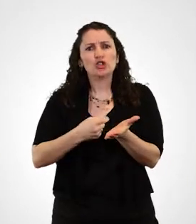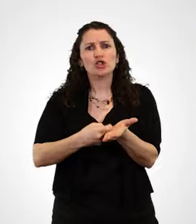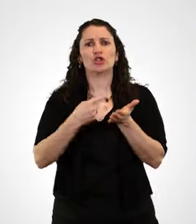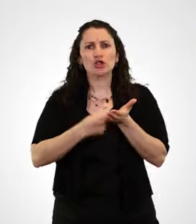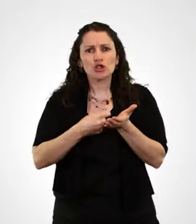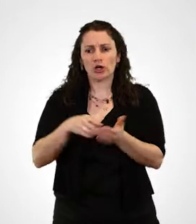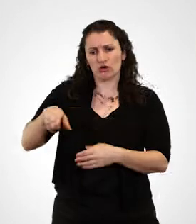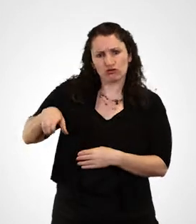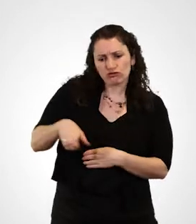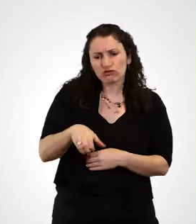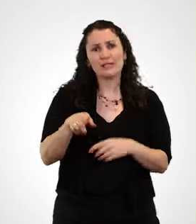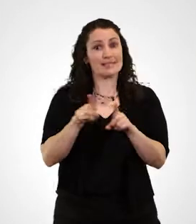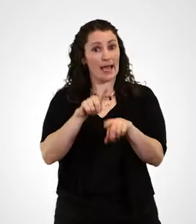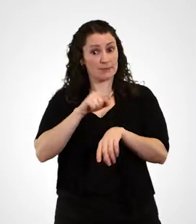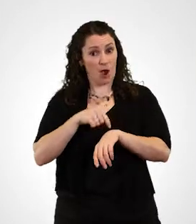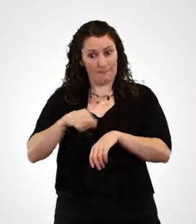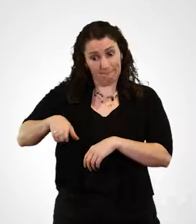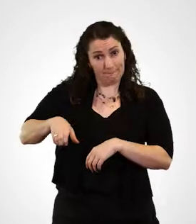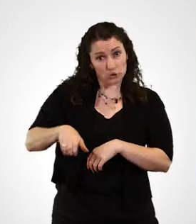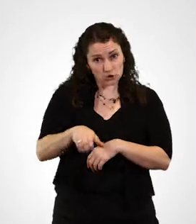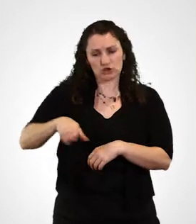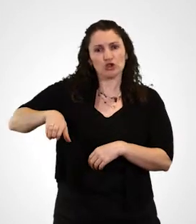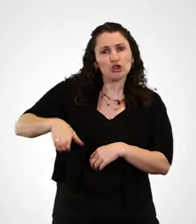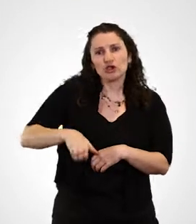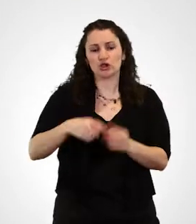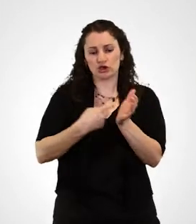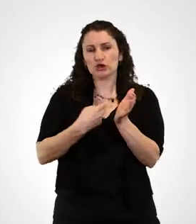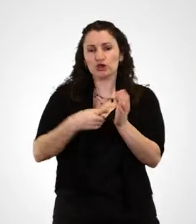as she pushed the car.